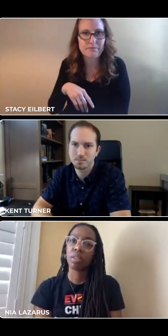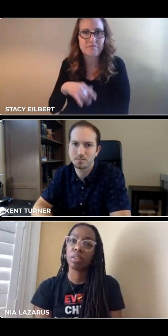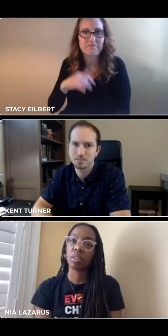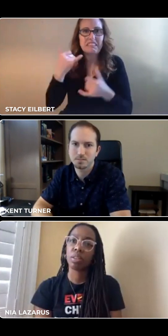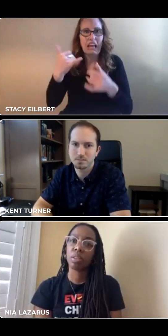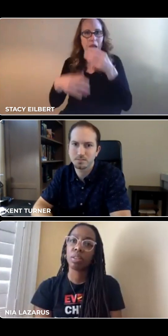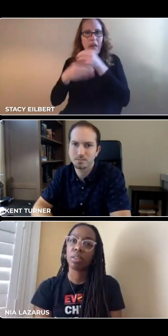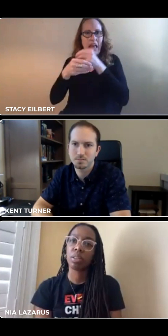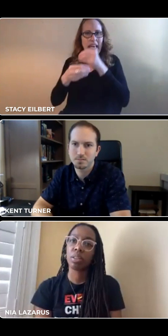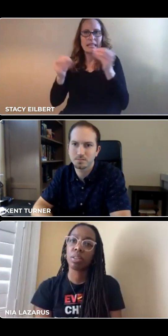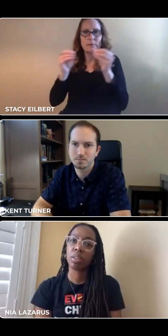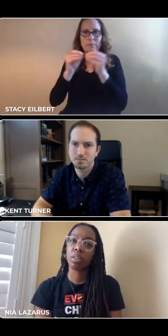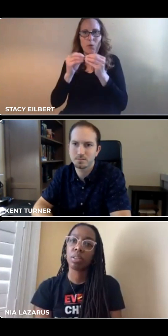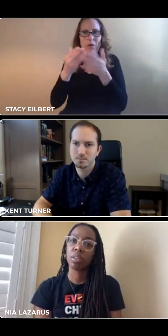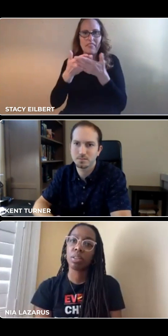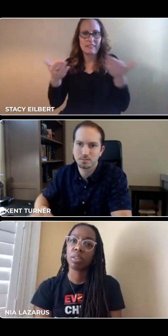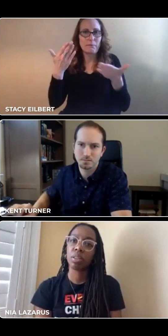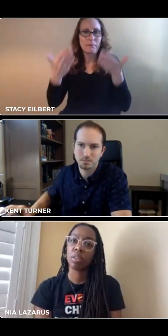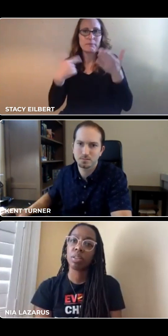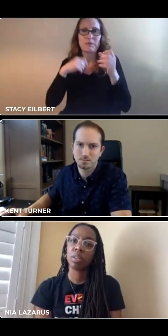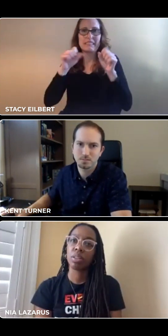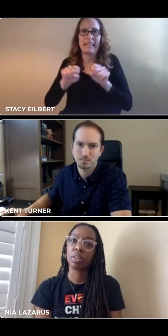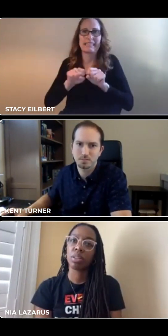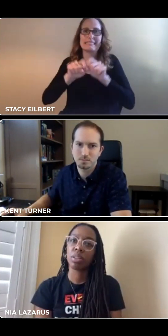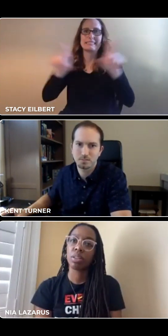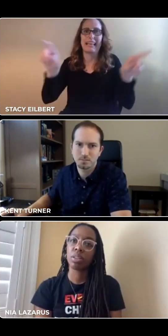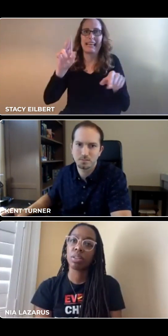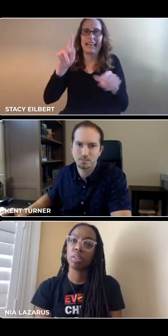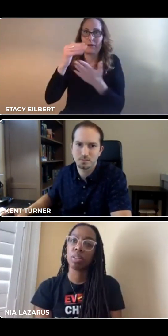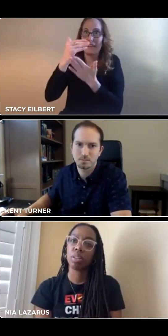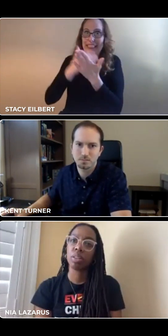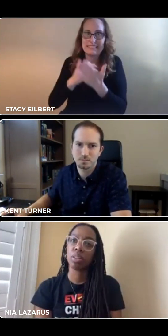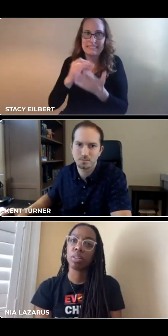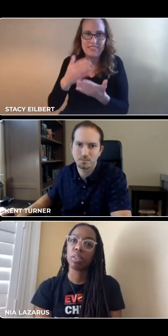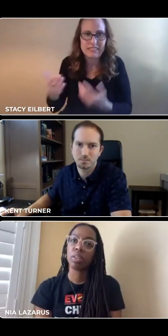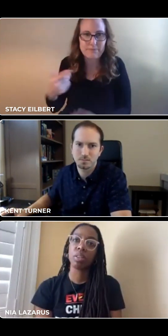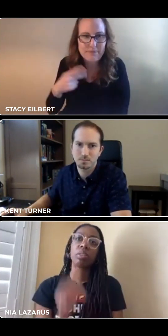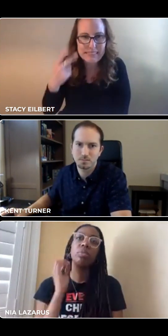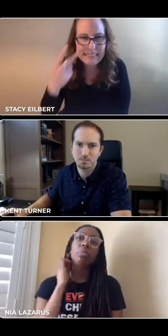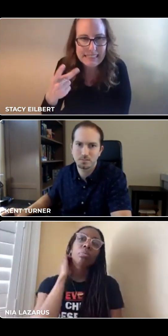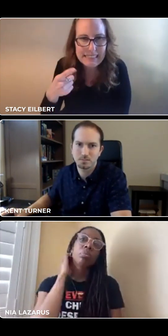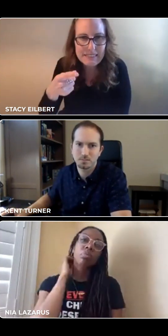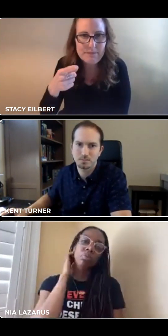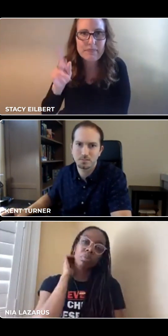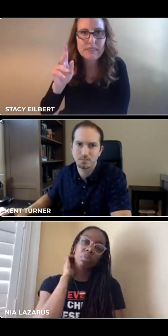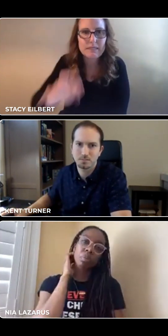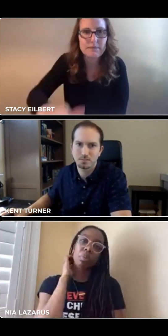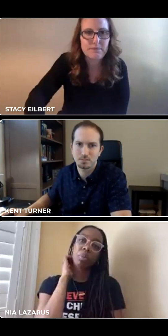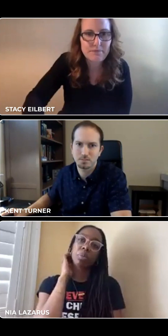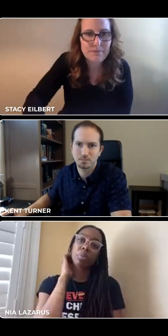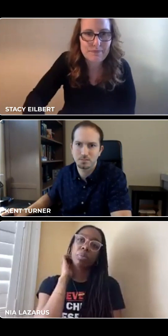It looks like more resources are being added here on the chat box. Maybe we can compile